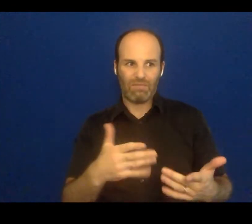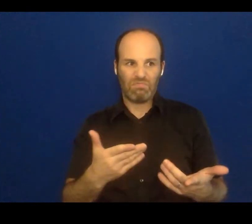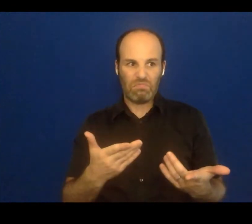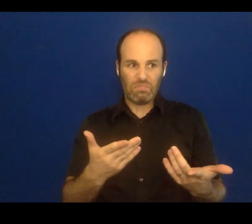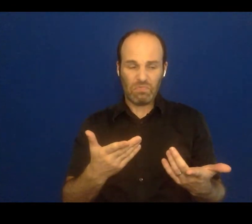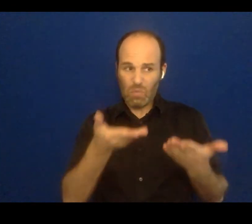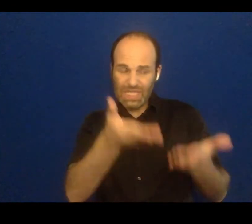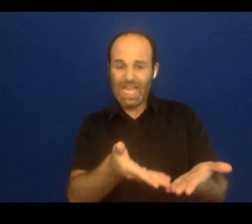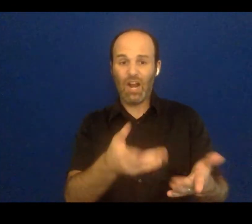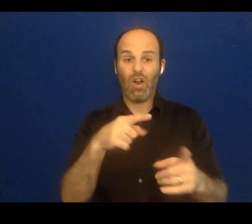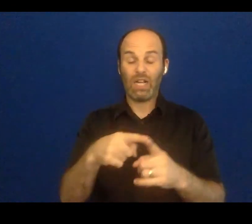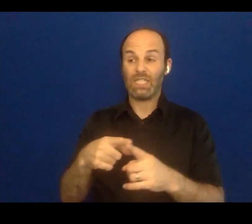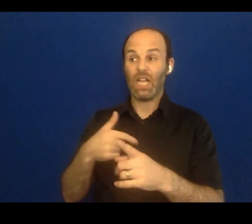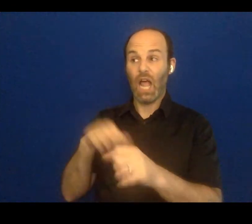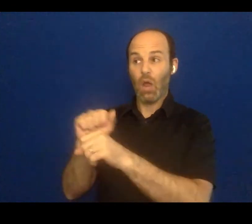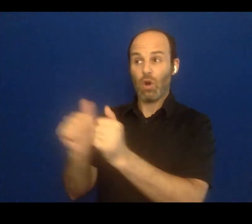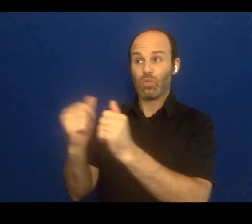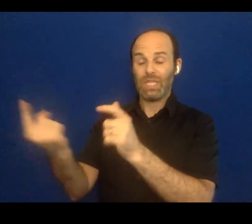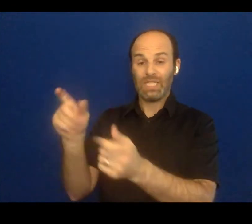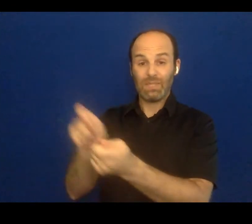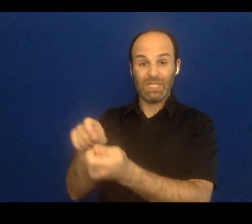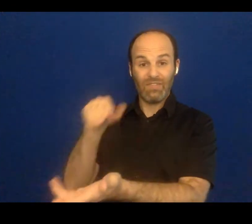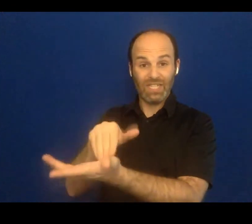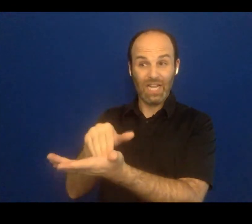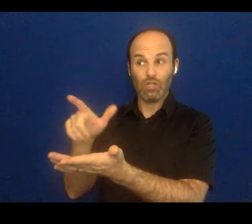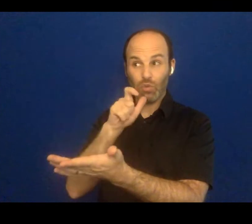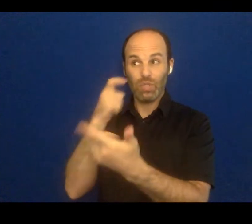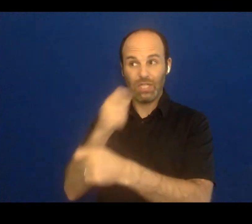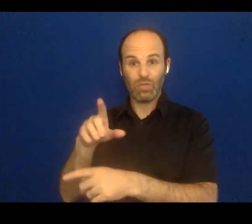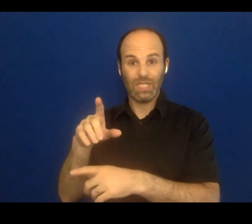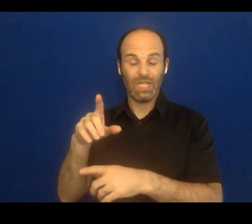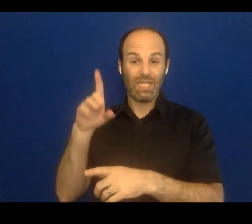BEHAVIOR PEDIATRICIAN AND I THOUGHT BECAUSE I WAS INTERESTED